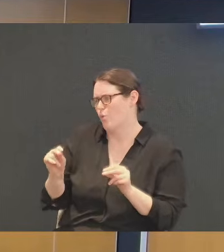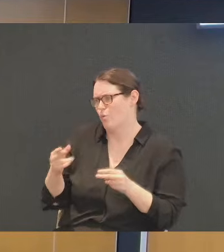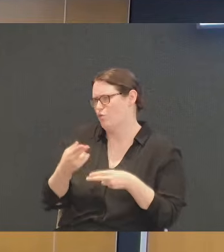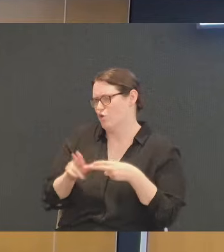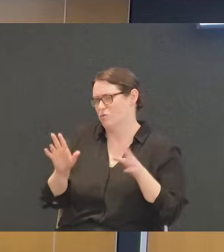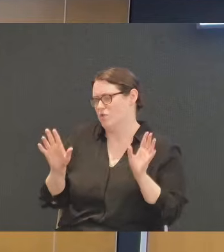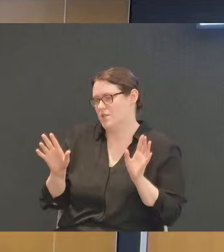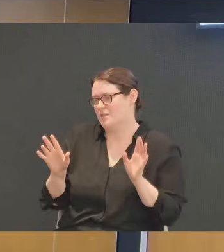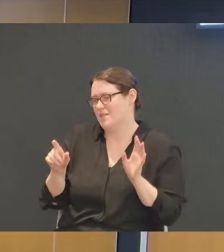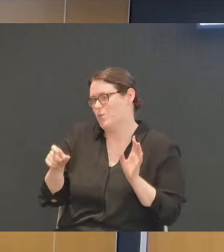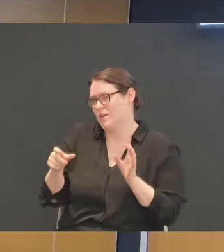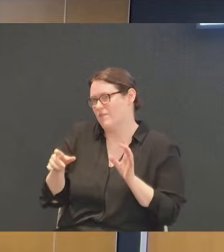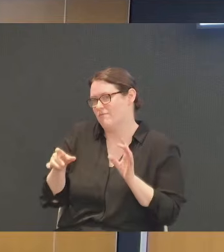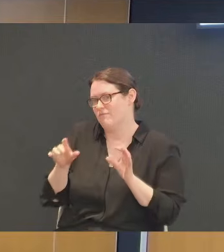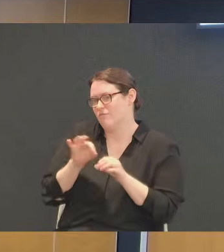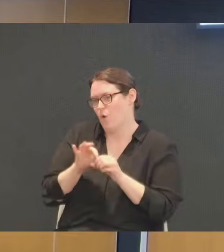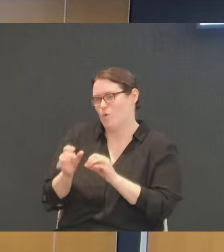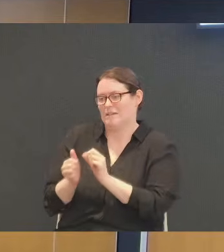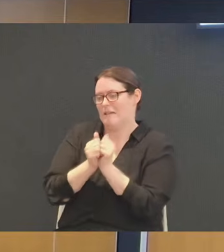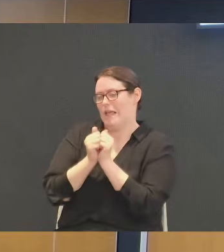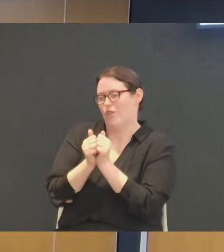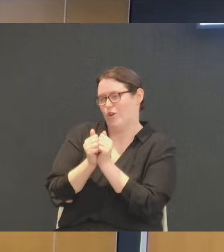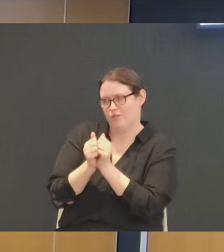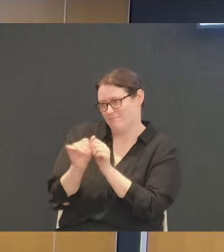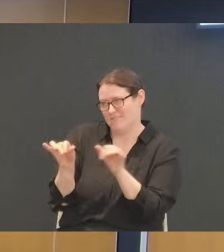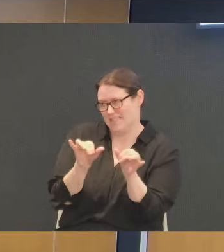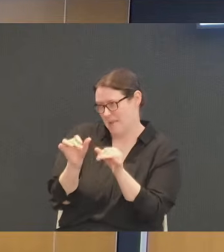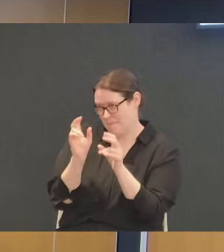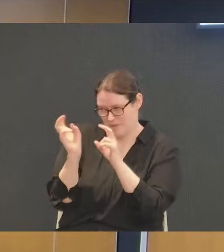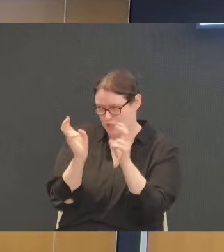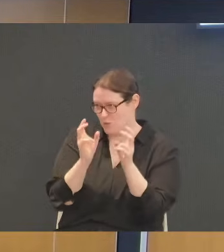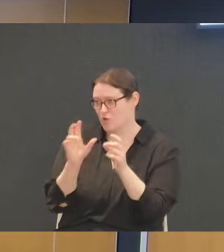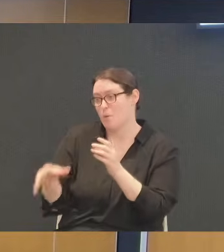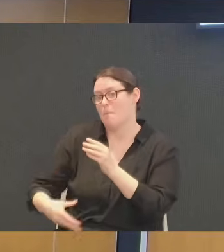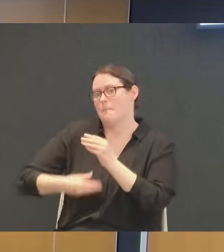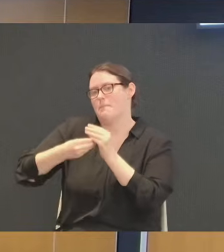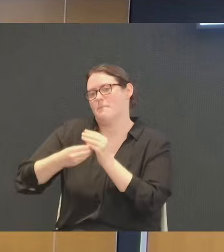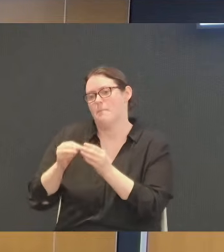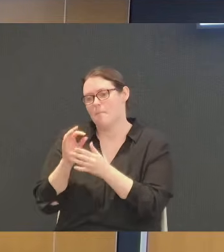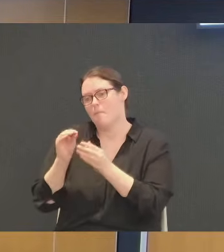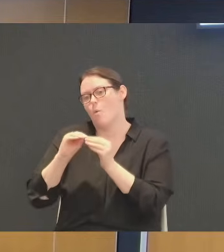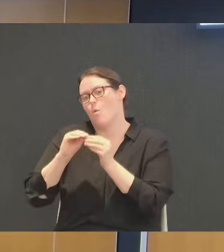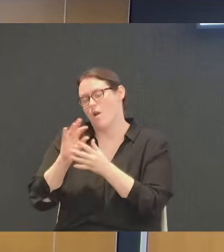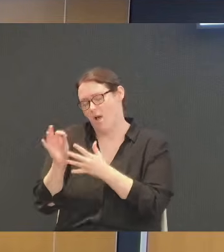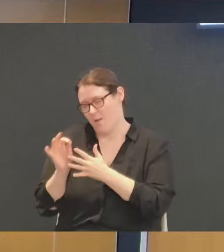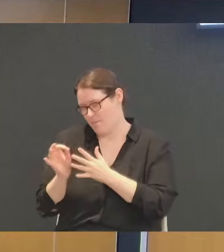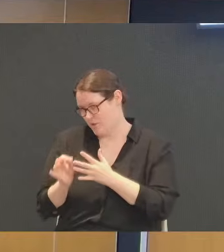say about those. Those are really the They're just additional options. Again, everything in